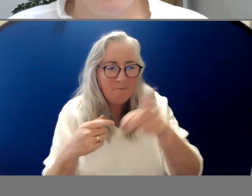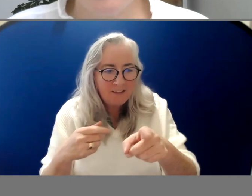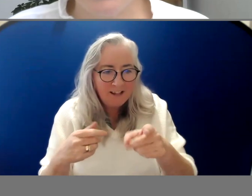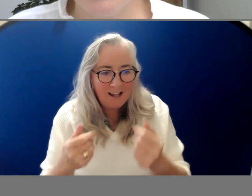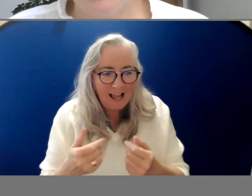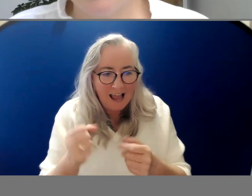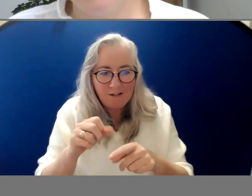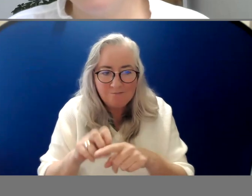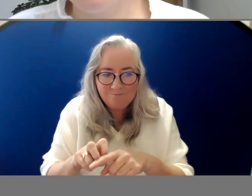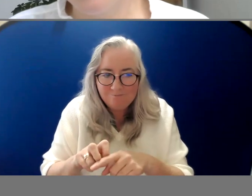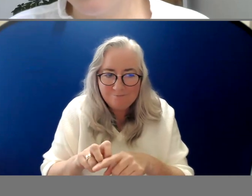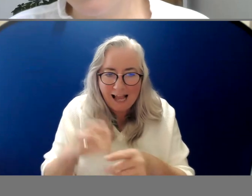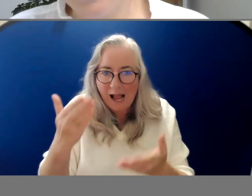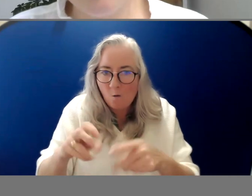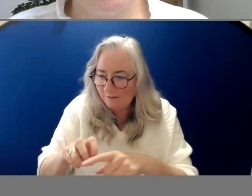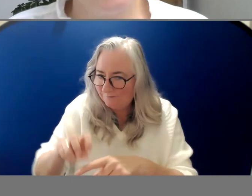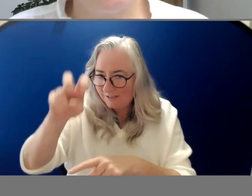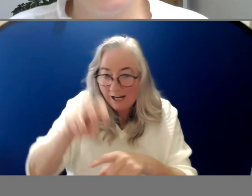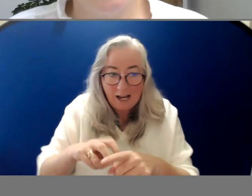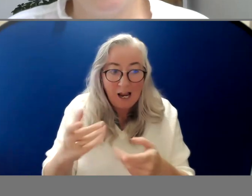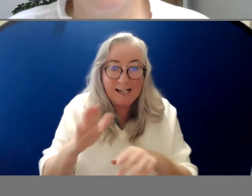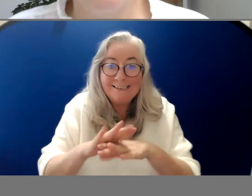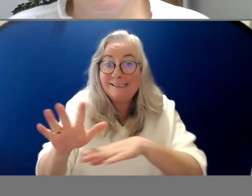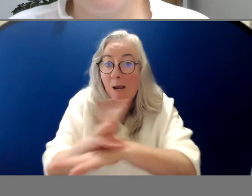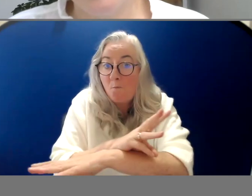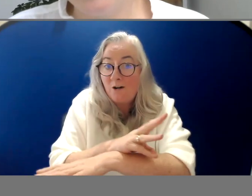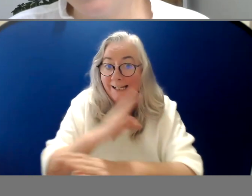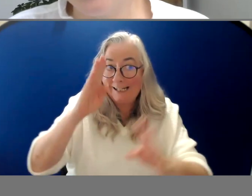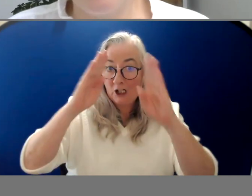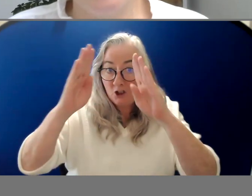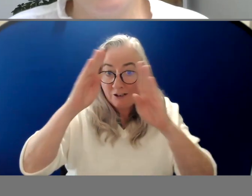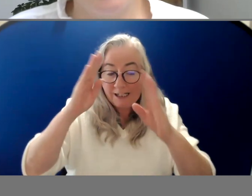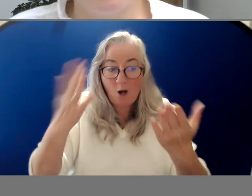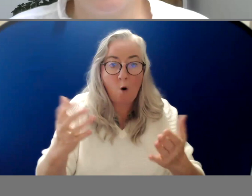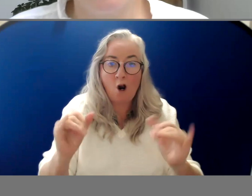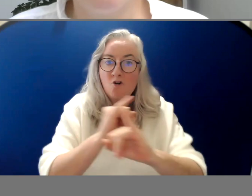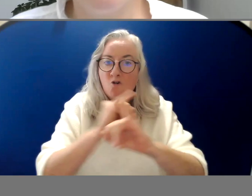going up in downstairs somebody with a temporary injury or a more chronic condition with a lower